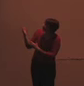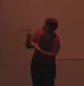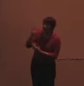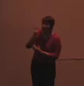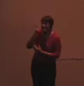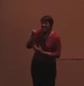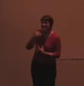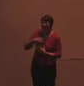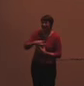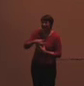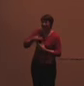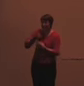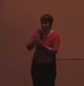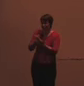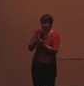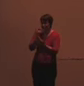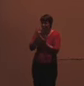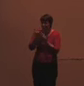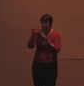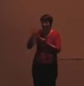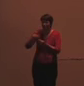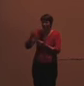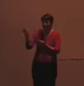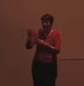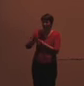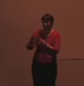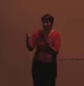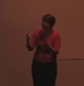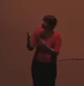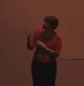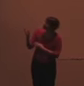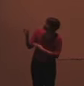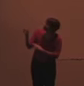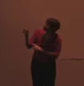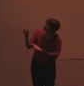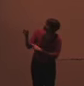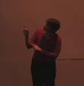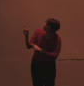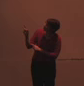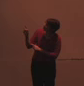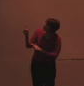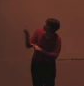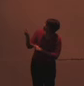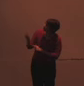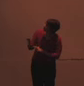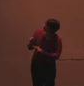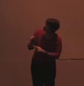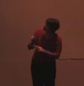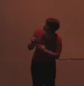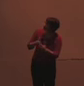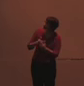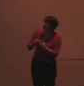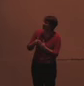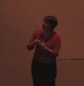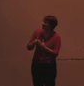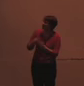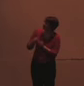Through these openings, far away you go. But then you will see something different here.